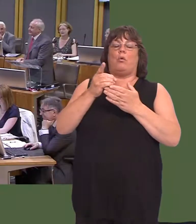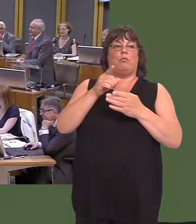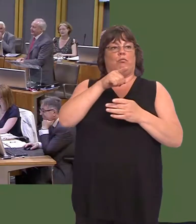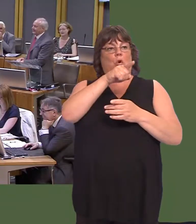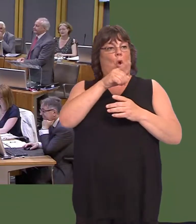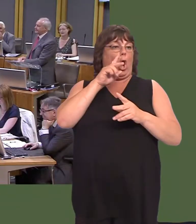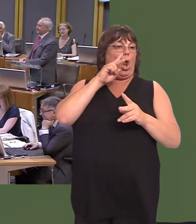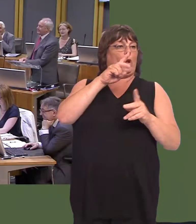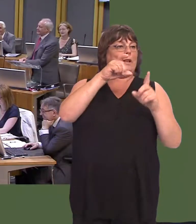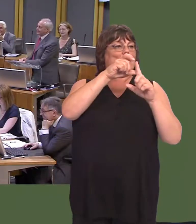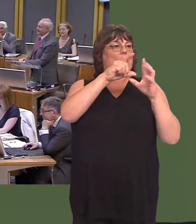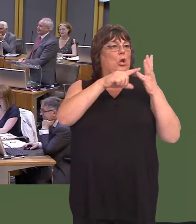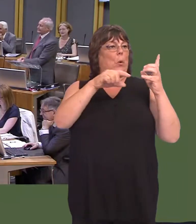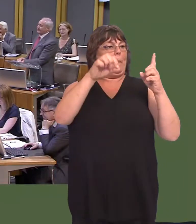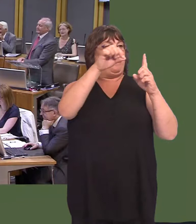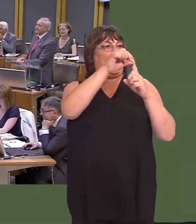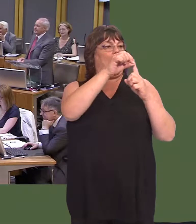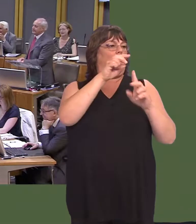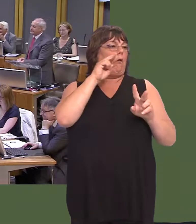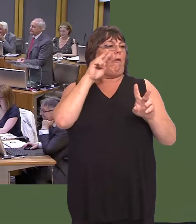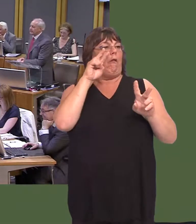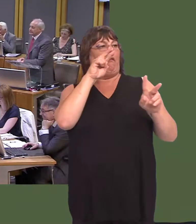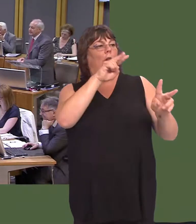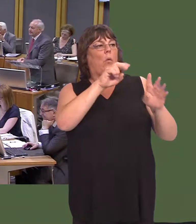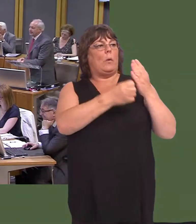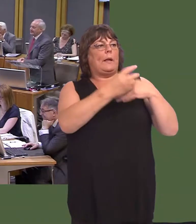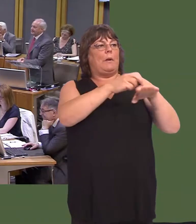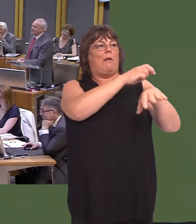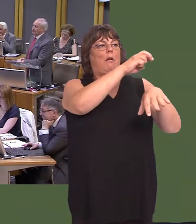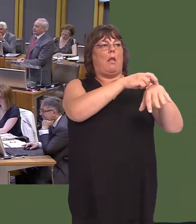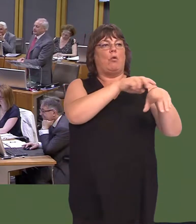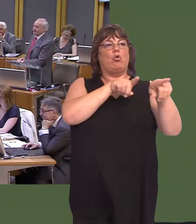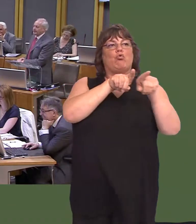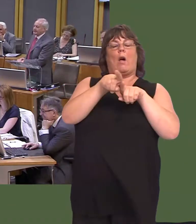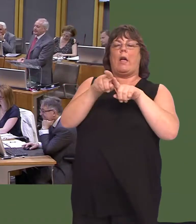in Northern Ireland using their muscle in the House of Commons to extort the best possible